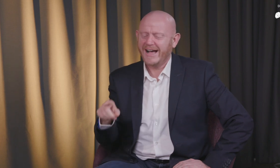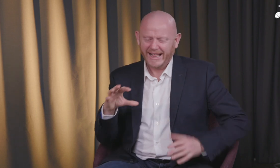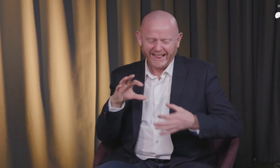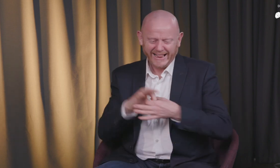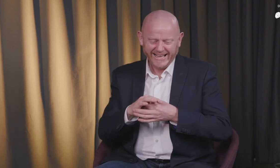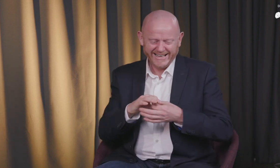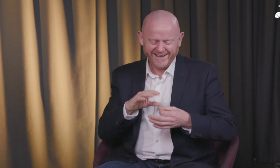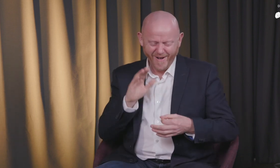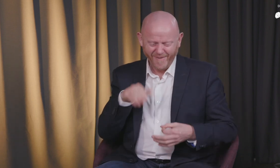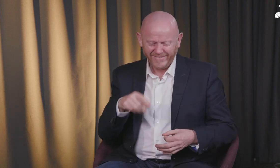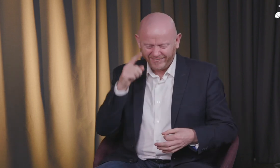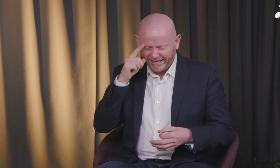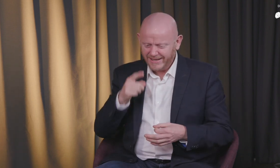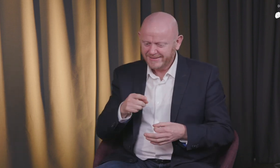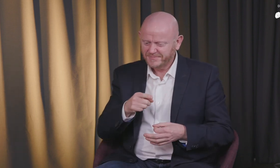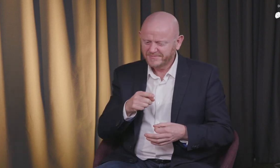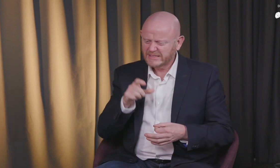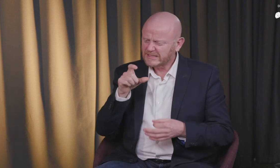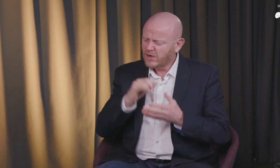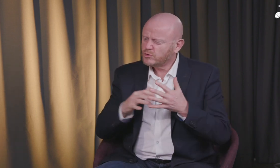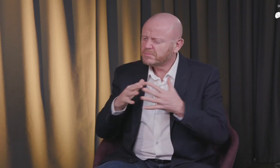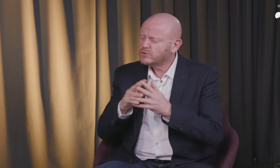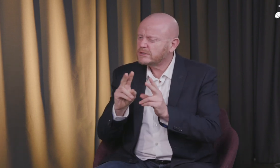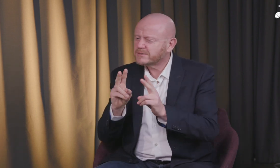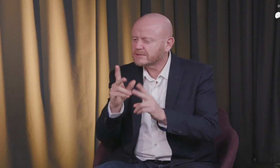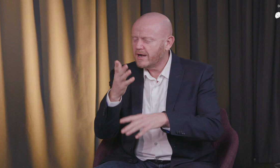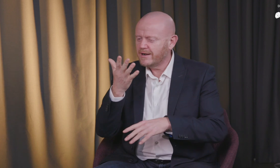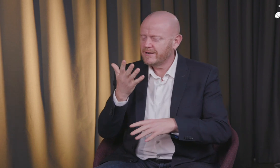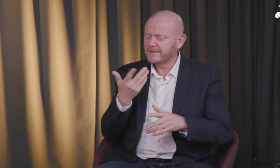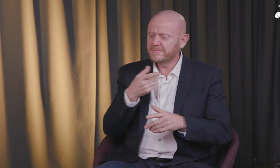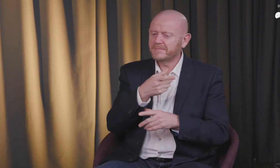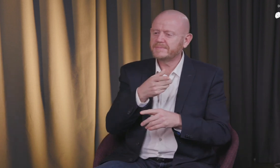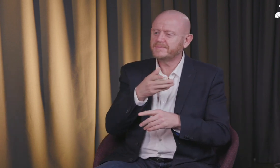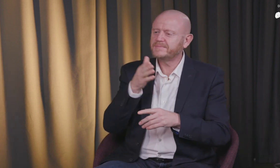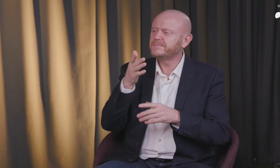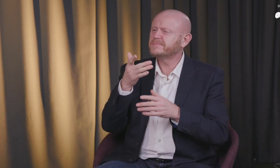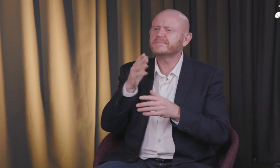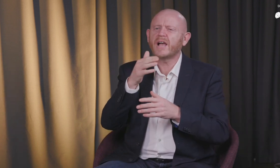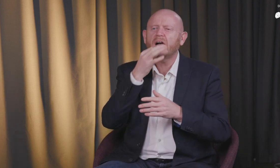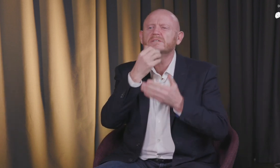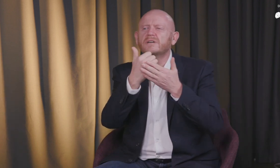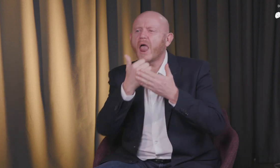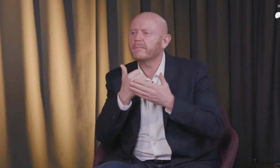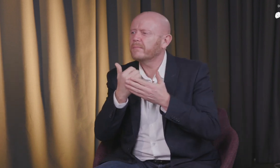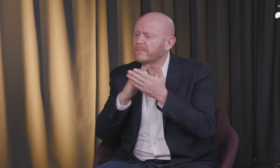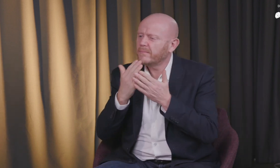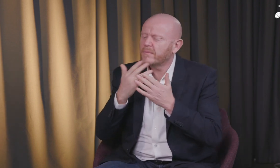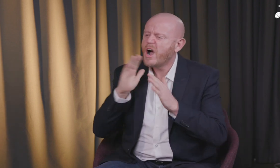It was linked to a CSW or interpreter, I’m not sure, when someone had asked them for help with translation.